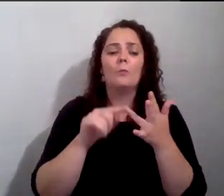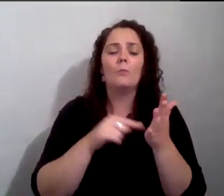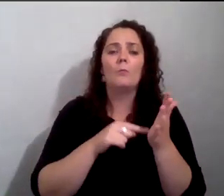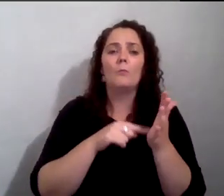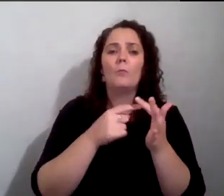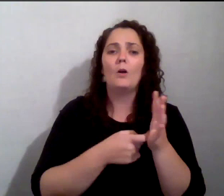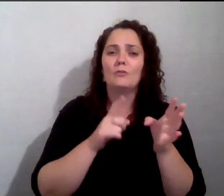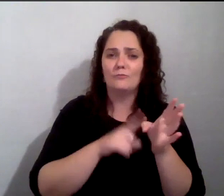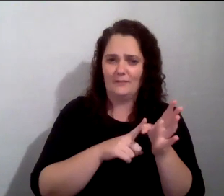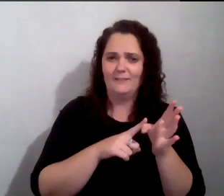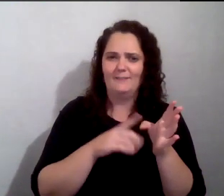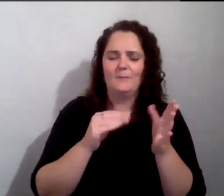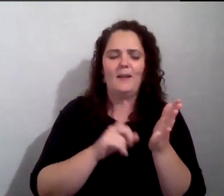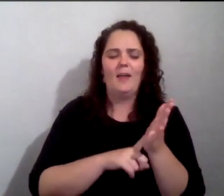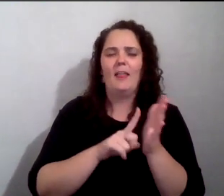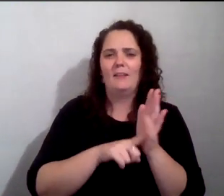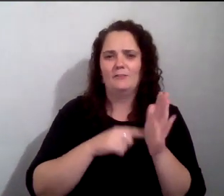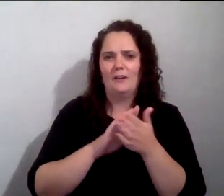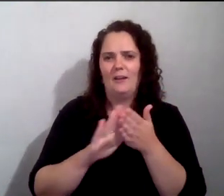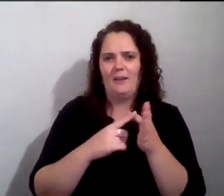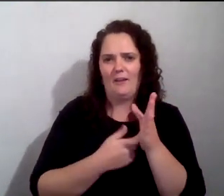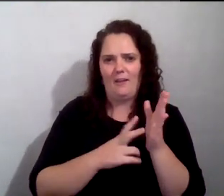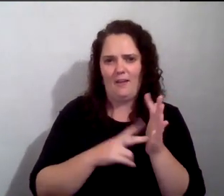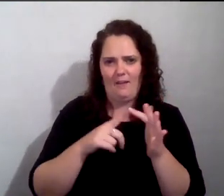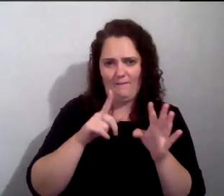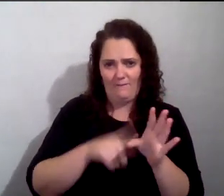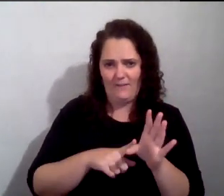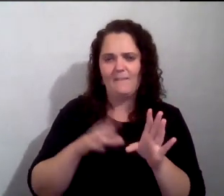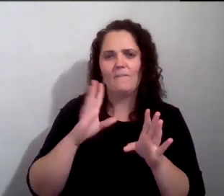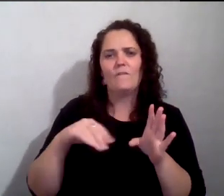taught at L. J. Harvey's classes from 1916 at the Brisbane Central Technical